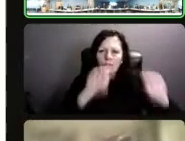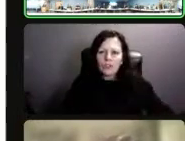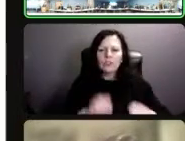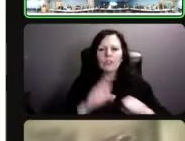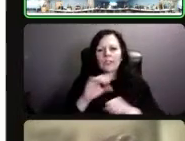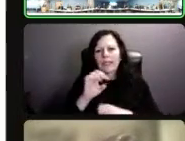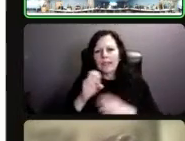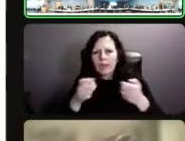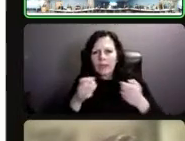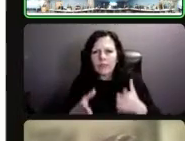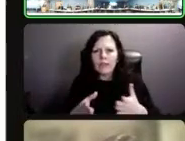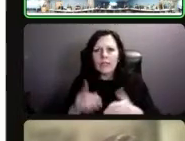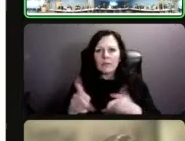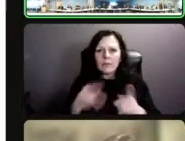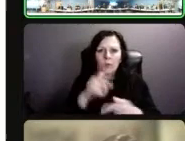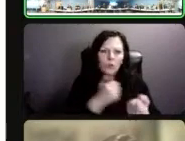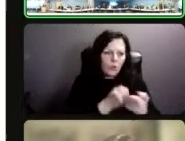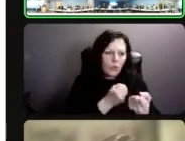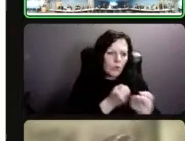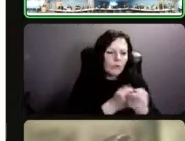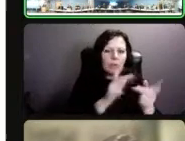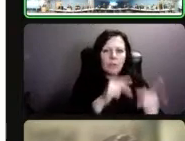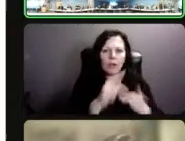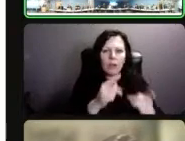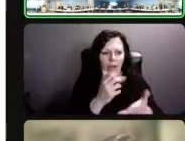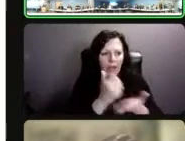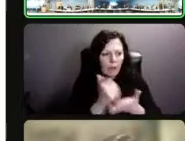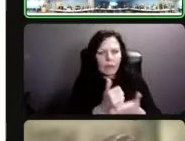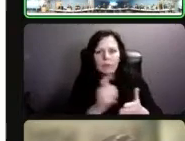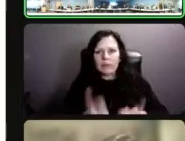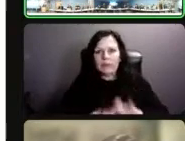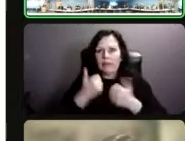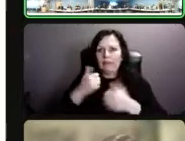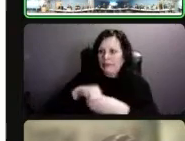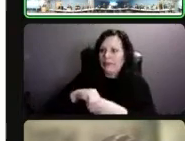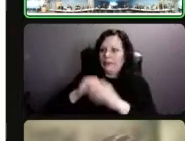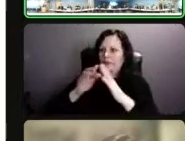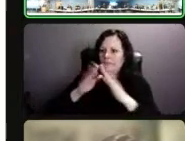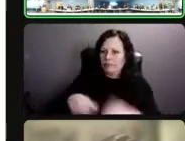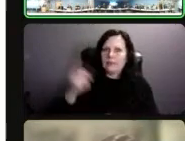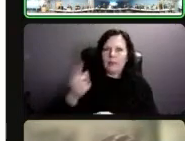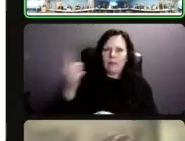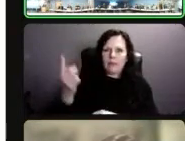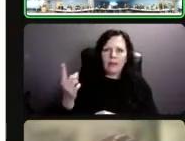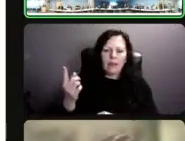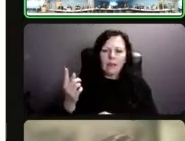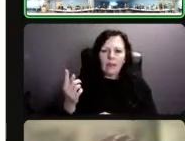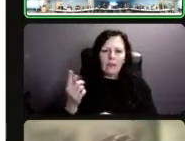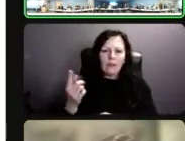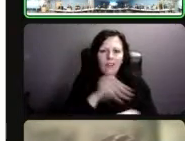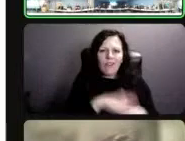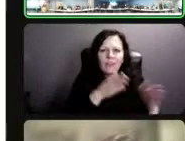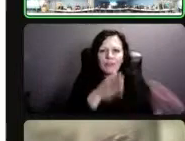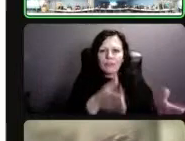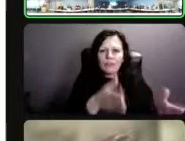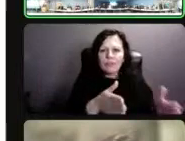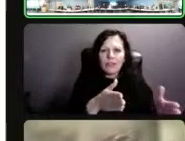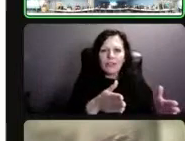SERVICES OR SHELTERS CASE MANAGEMENT FOLKS LIKE THAT